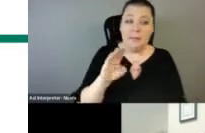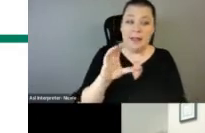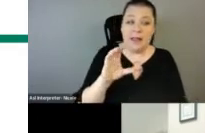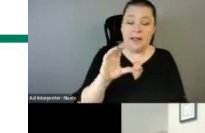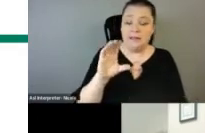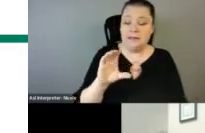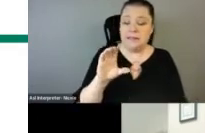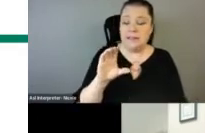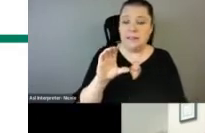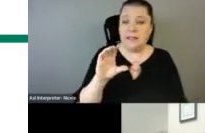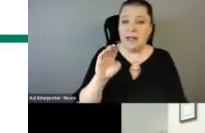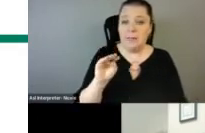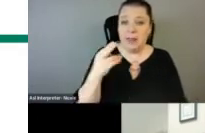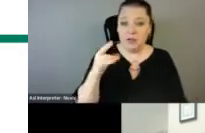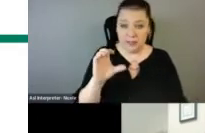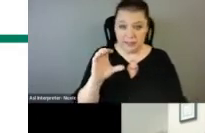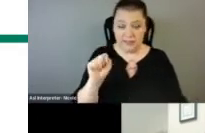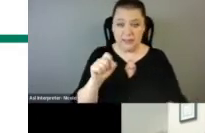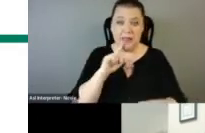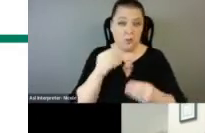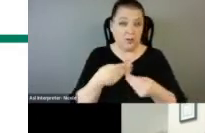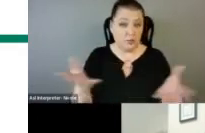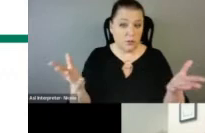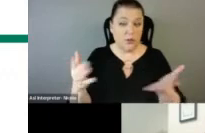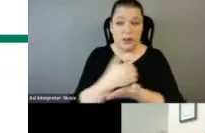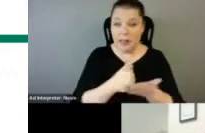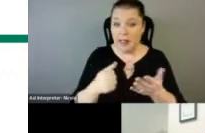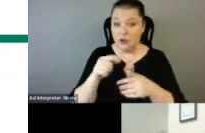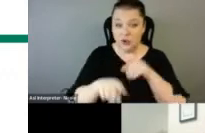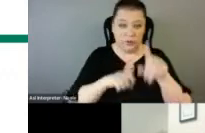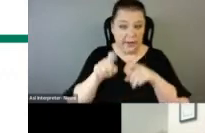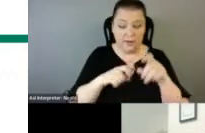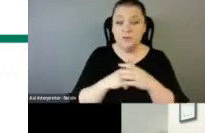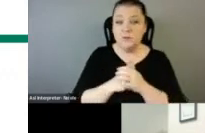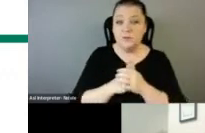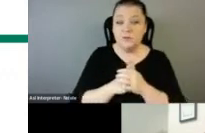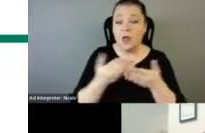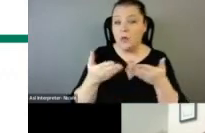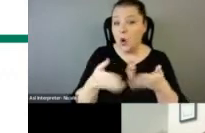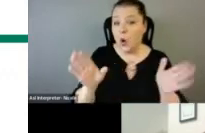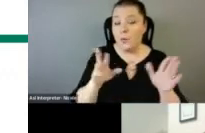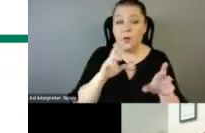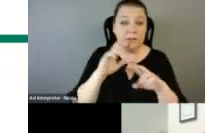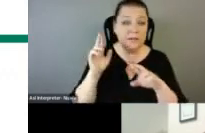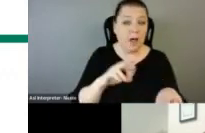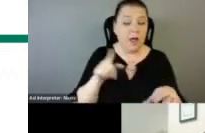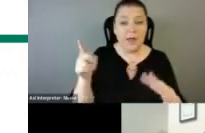themselves do distribute and collect these surveys. They're open to questions that we then take and look at and see for our